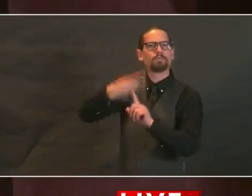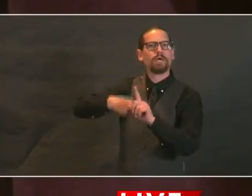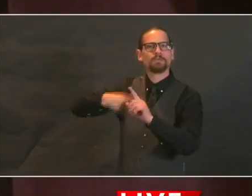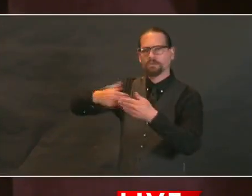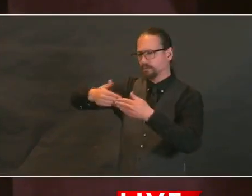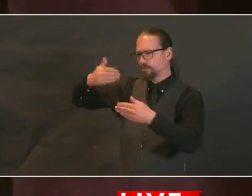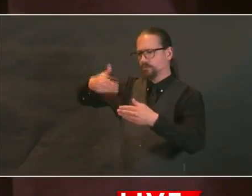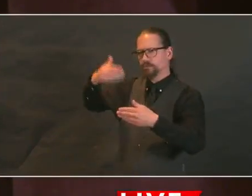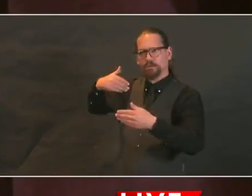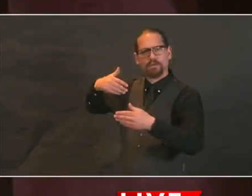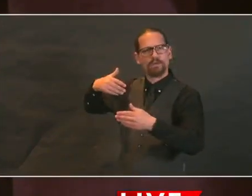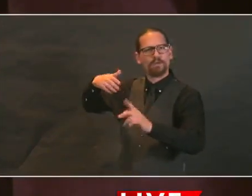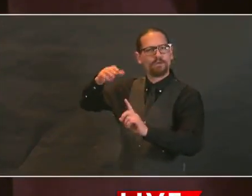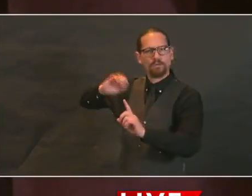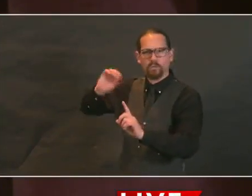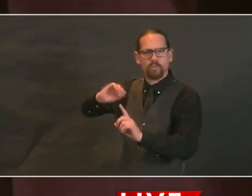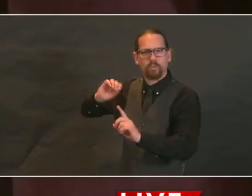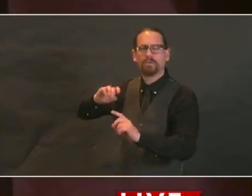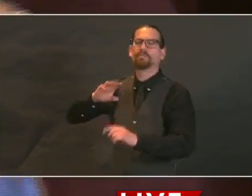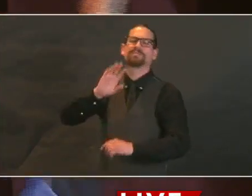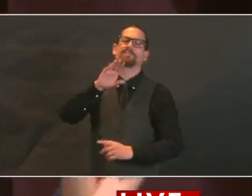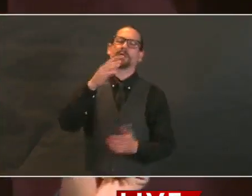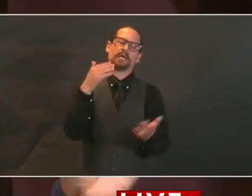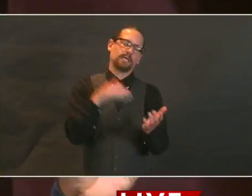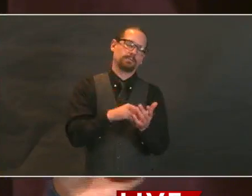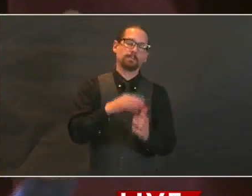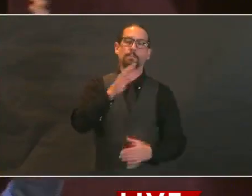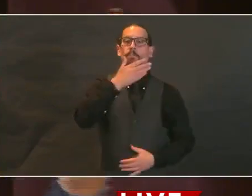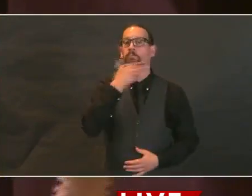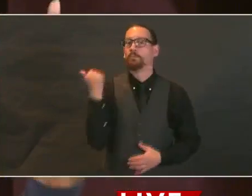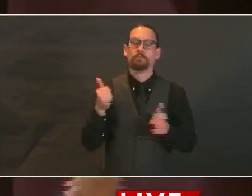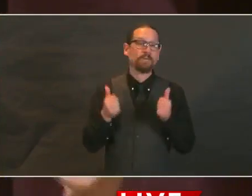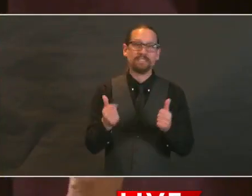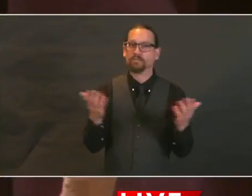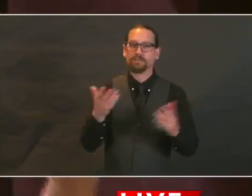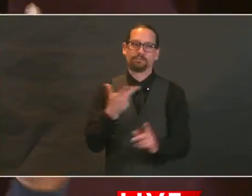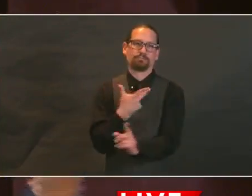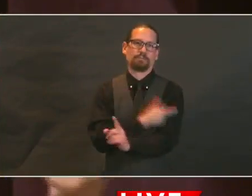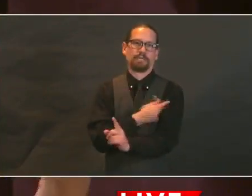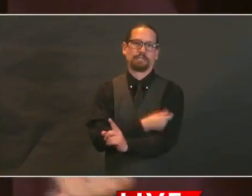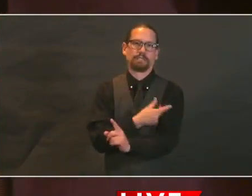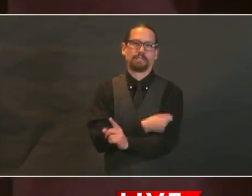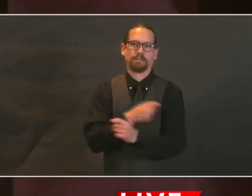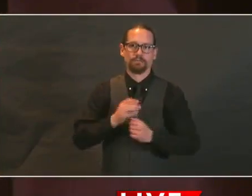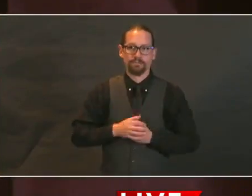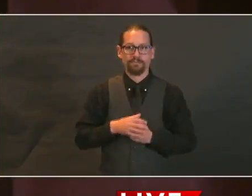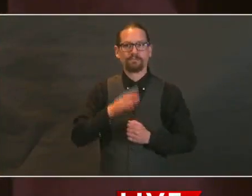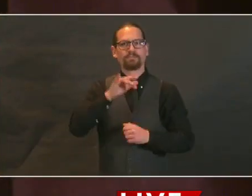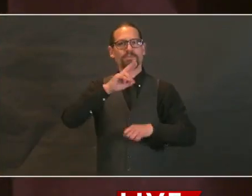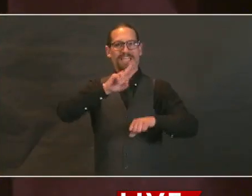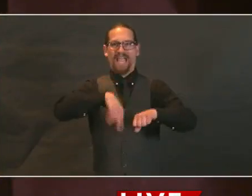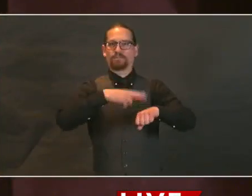TODAY. AND SO BEST WAY TO GET PROTECTED AGAINST WHAT'S CIRCULATING NOW IS TO GET VACCINATED THAT NATURAL